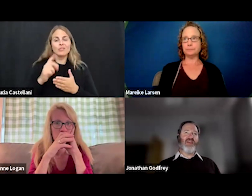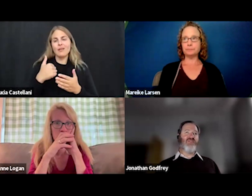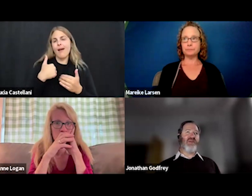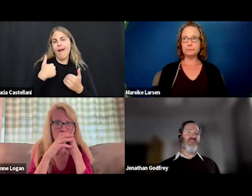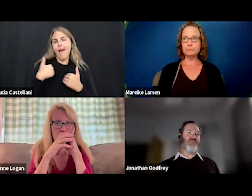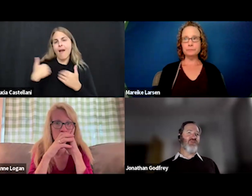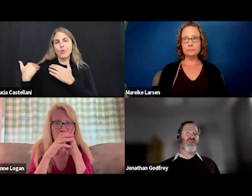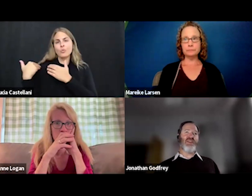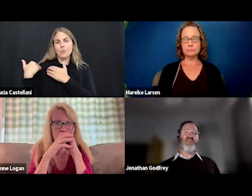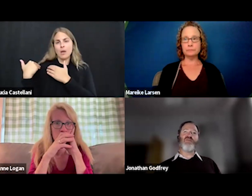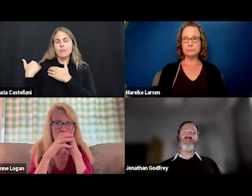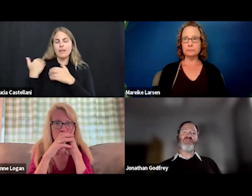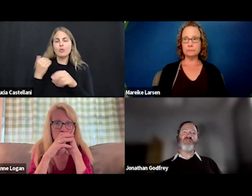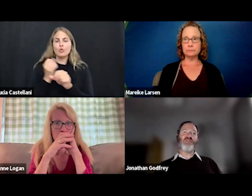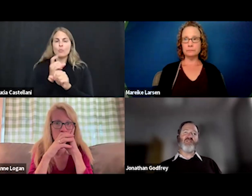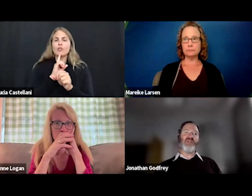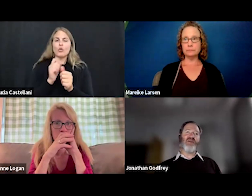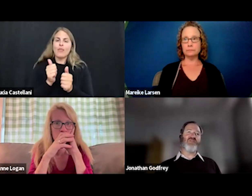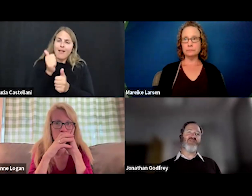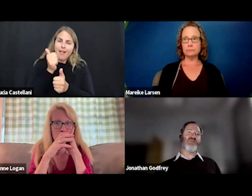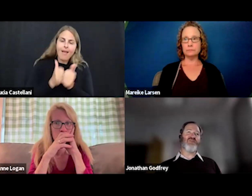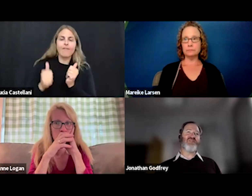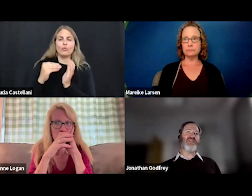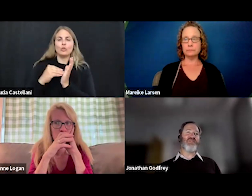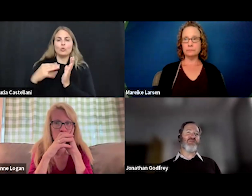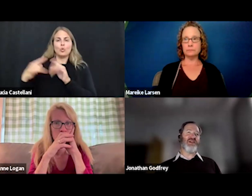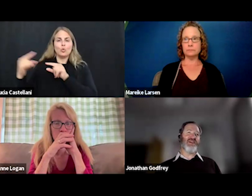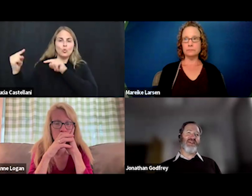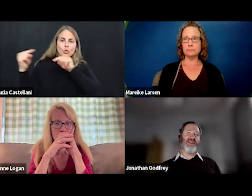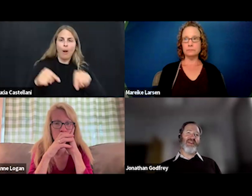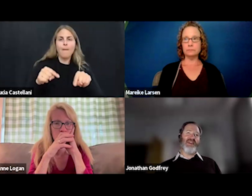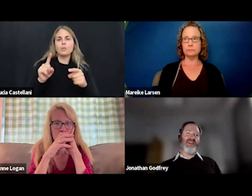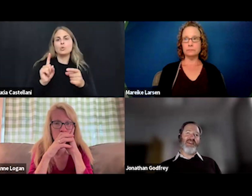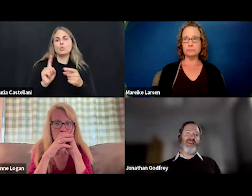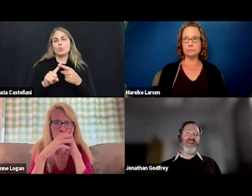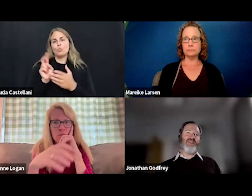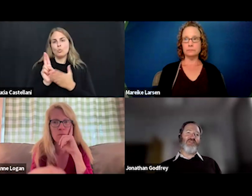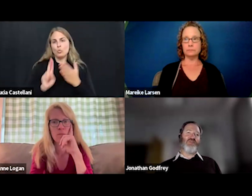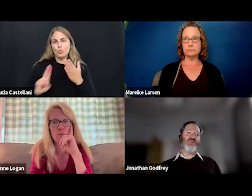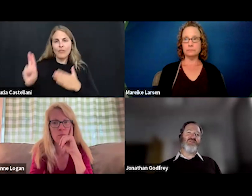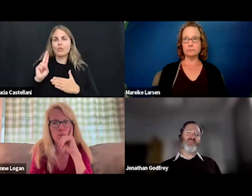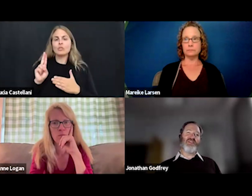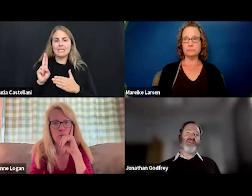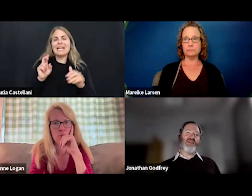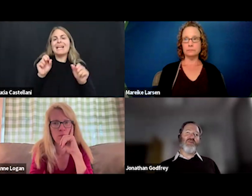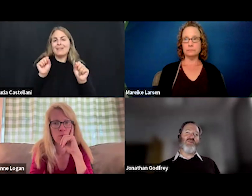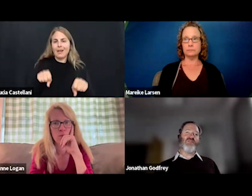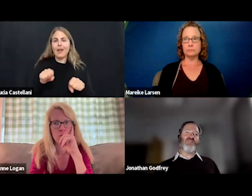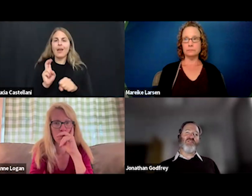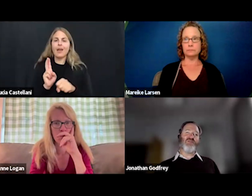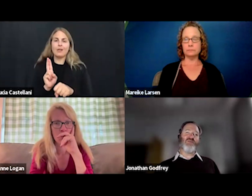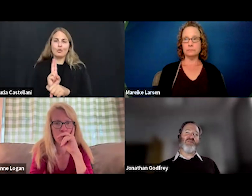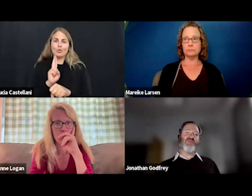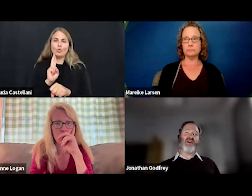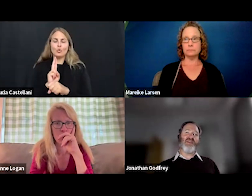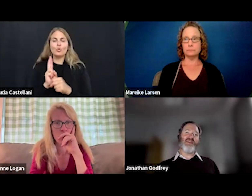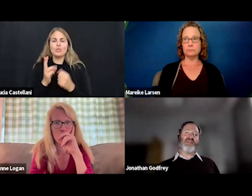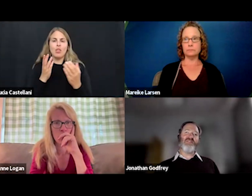to make sure that every student who comes through the front door can use the service we provide--